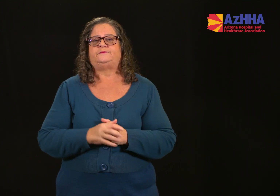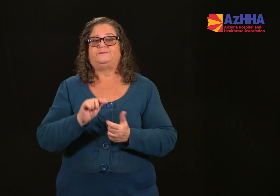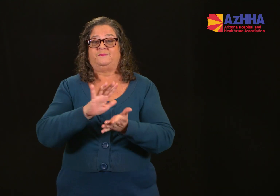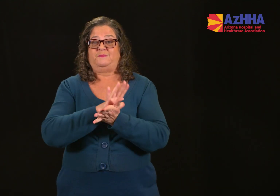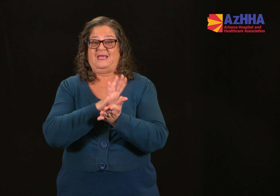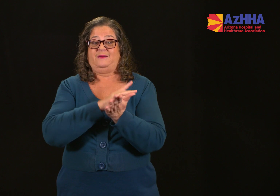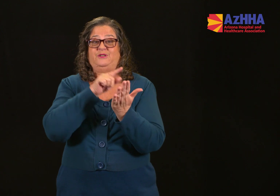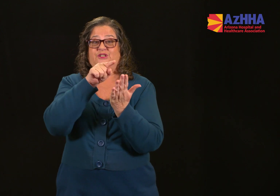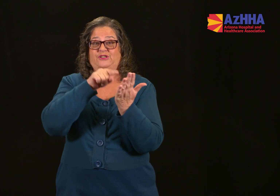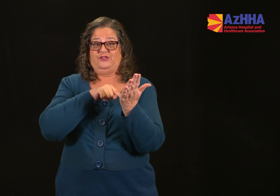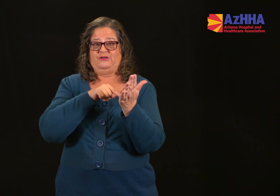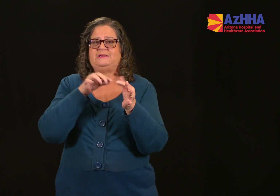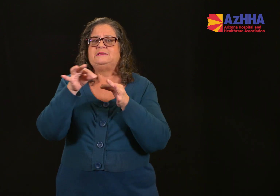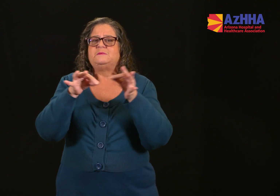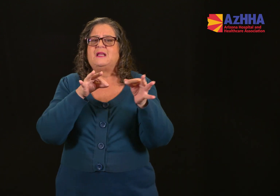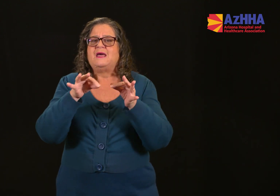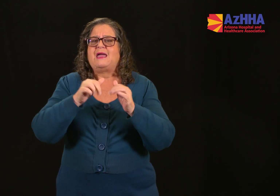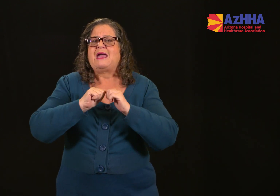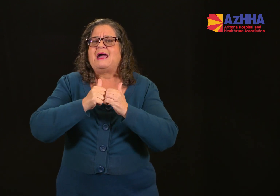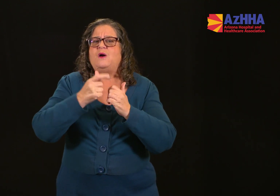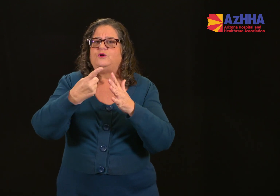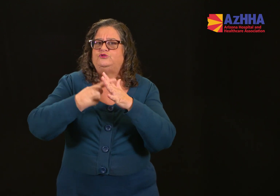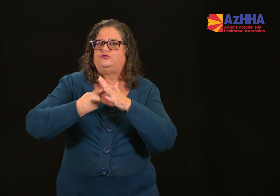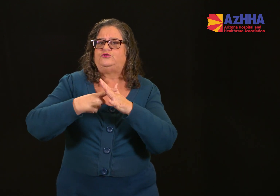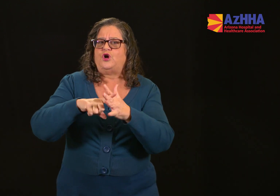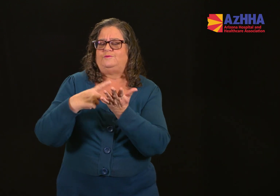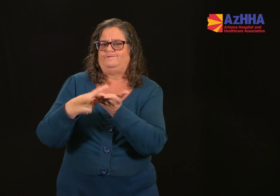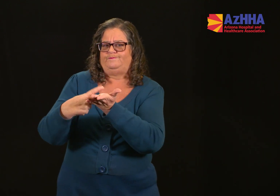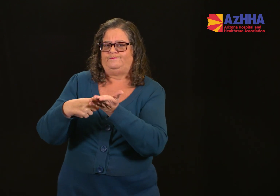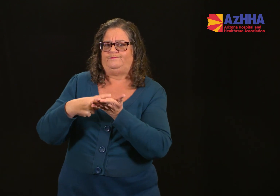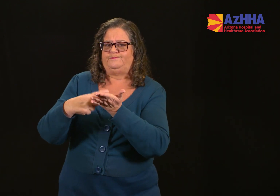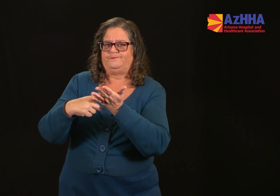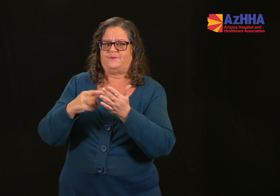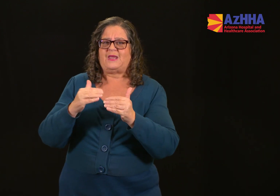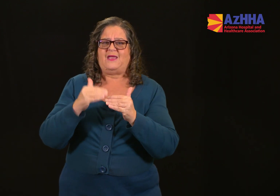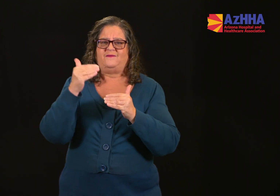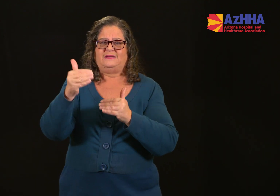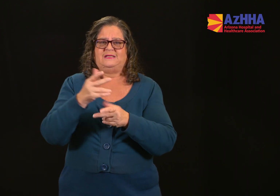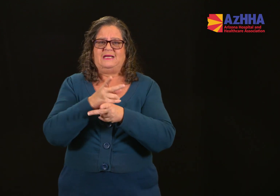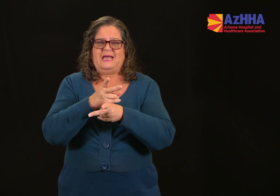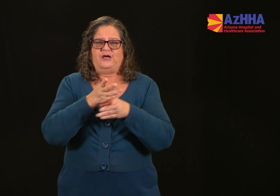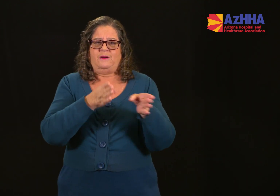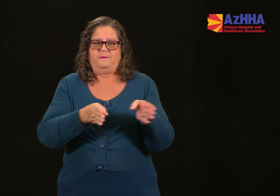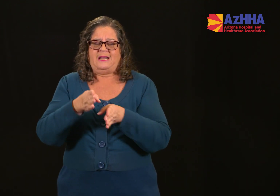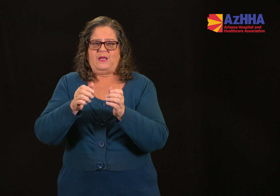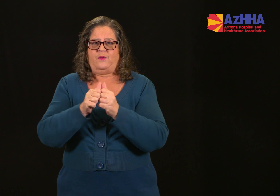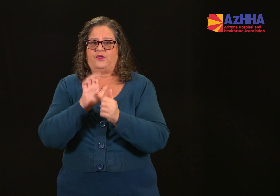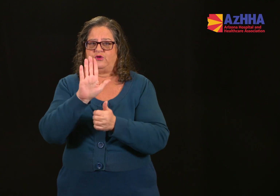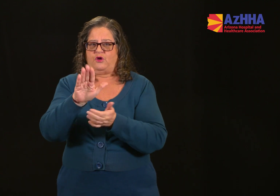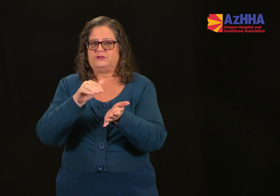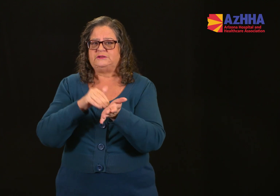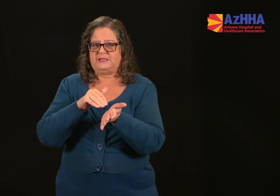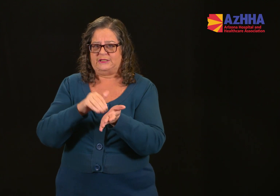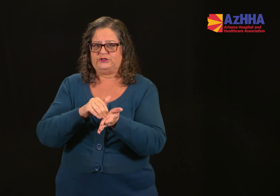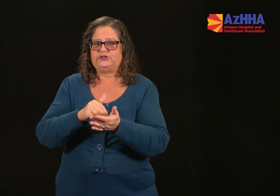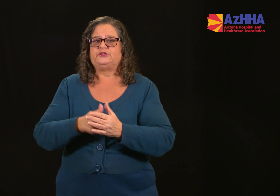This document explains how to begin the discussion of advance care planning with your doctor.